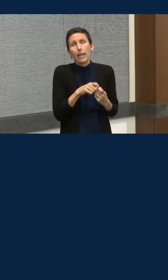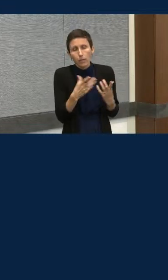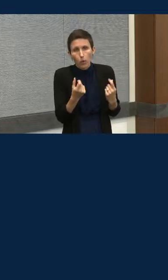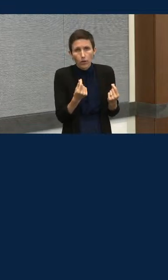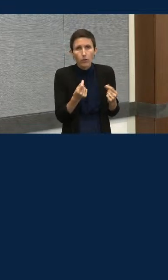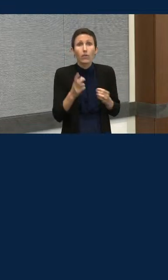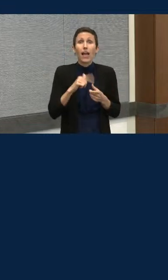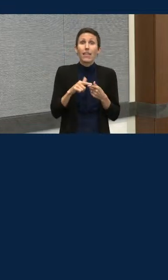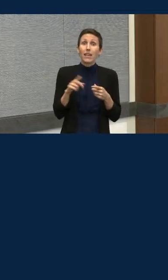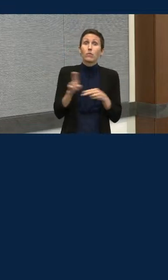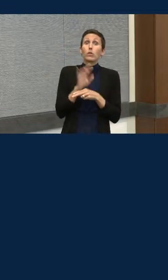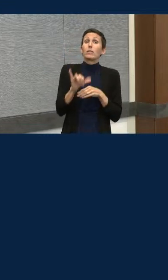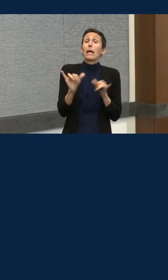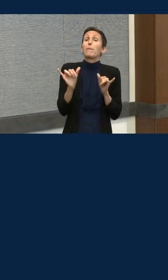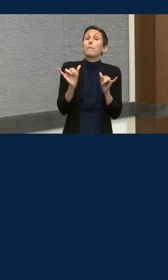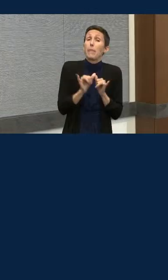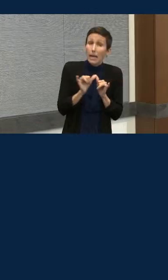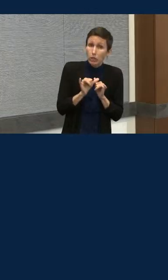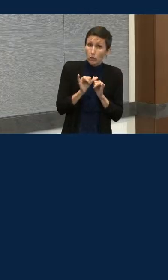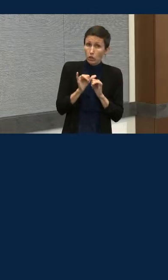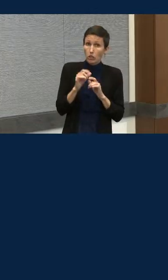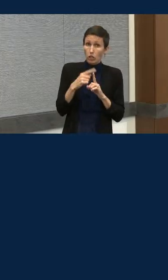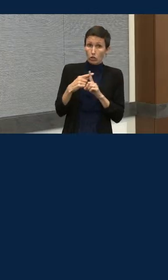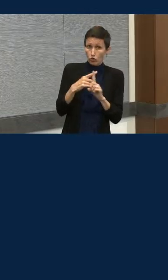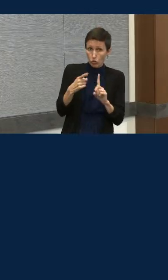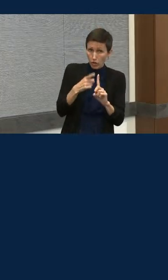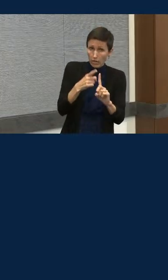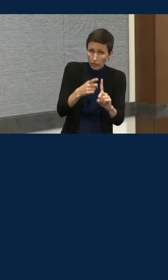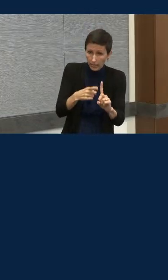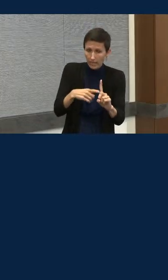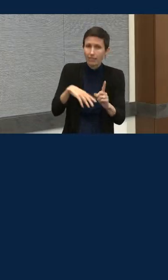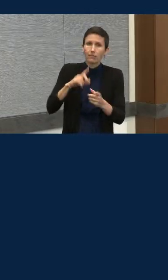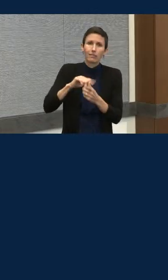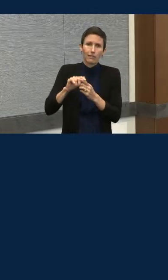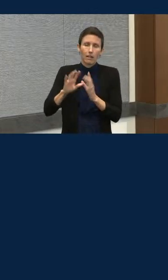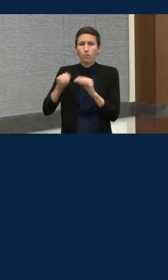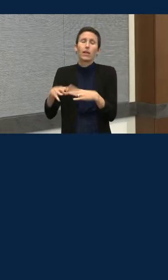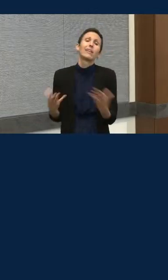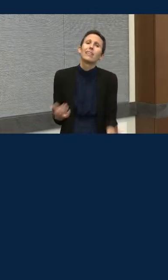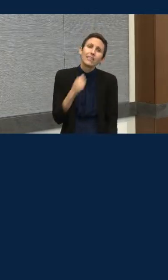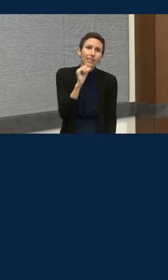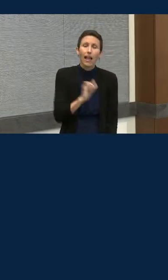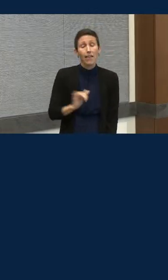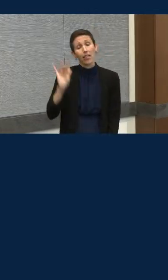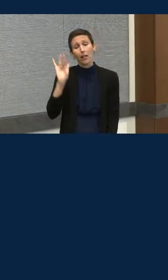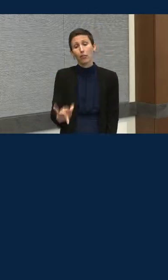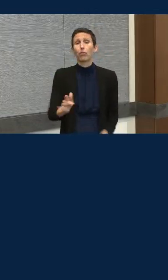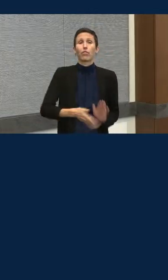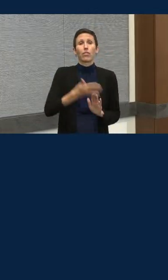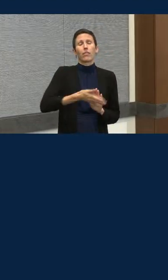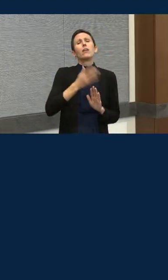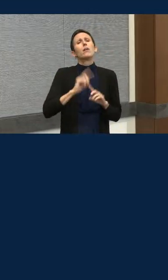want to do and the measure trajectory in the project. It's not plug and play but well